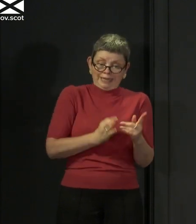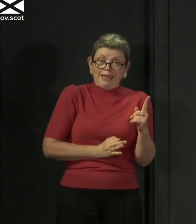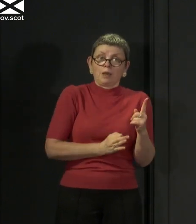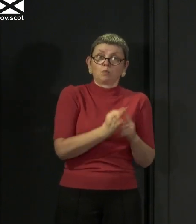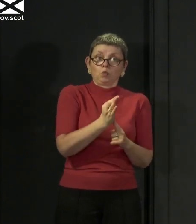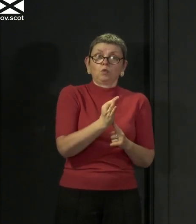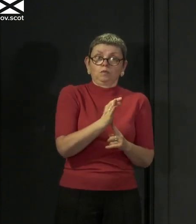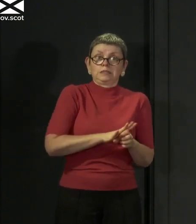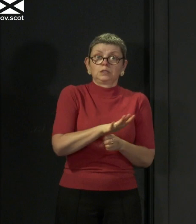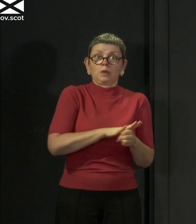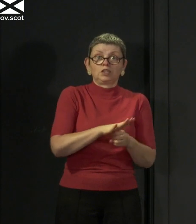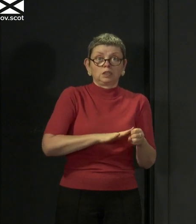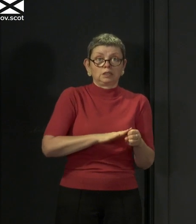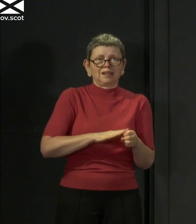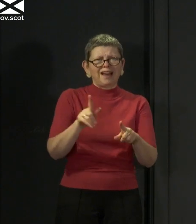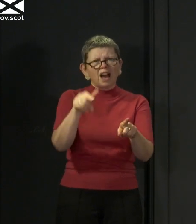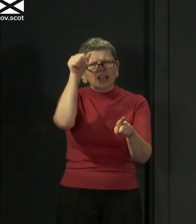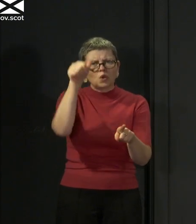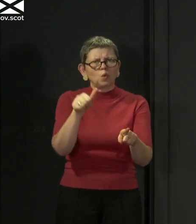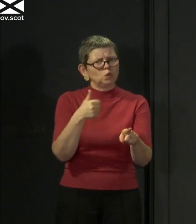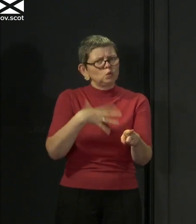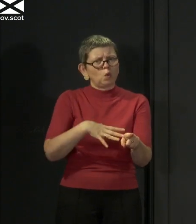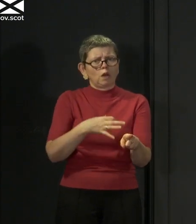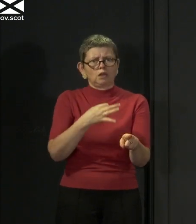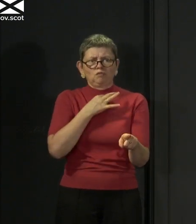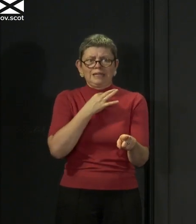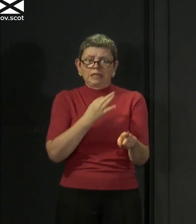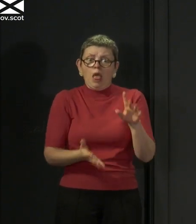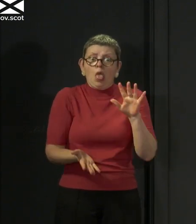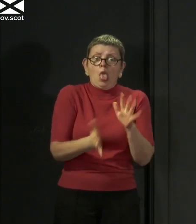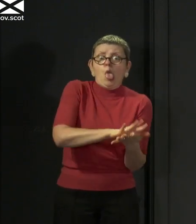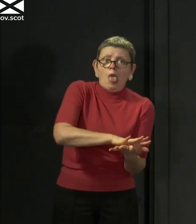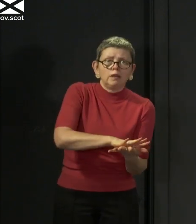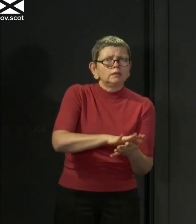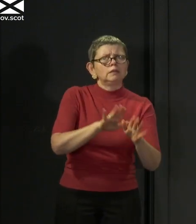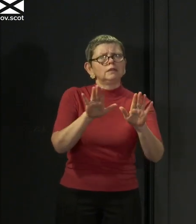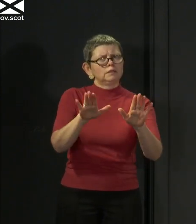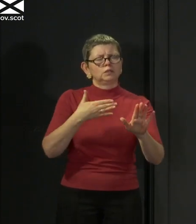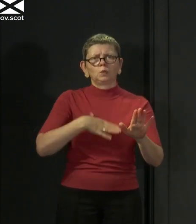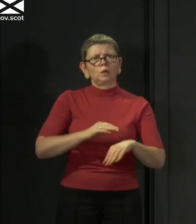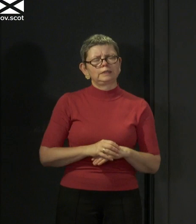know that you won't want - any more than I do - to throw that progress away at this stage.